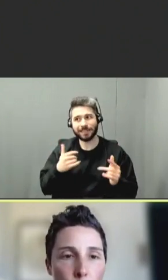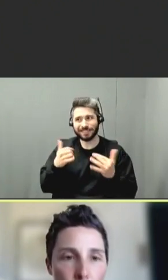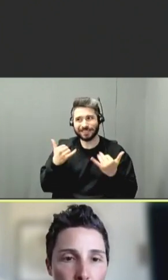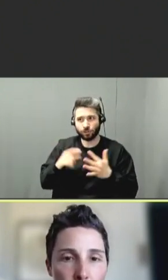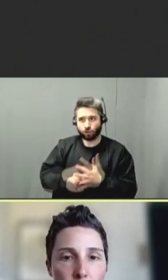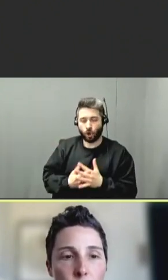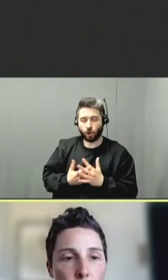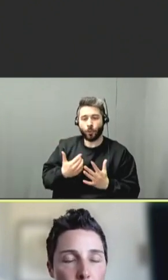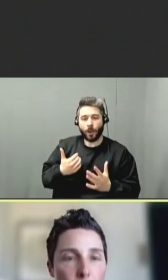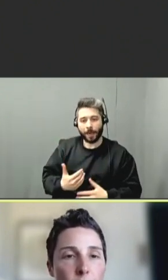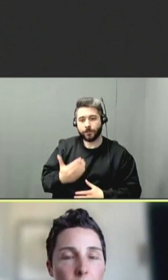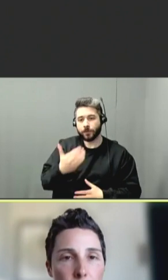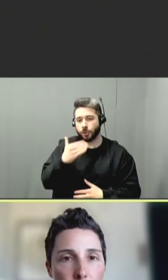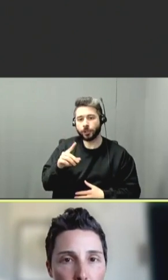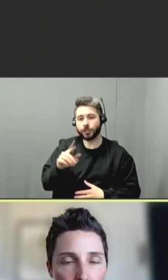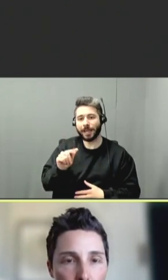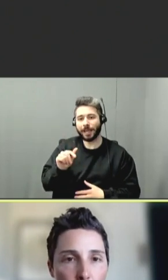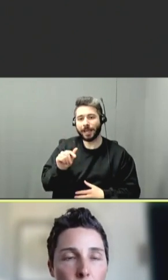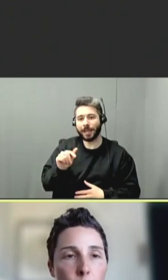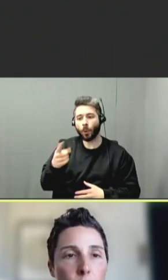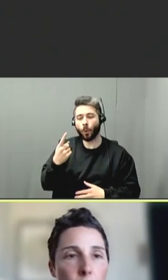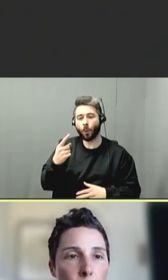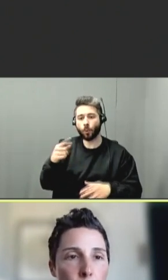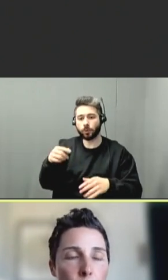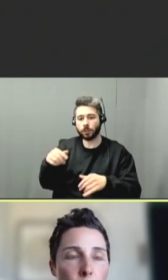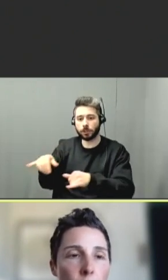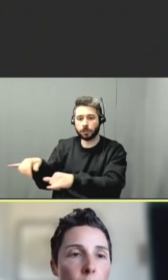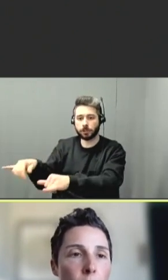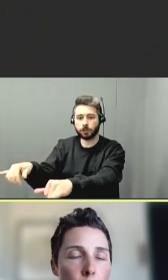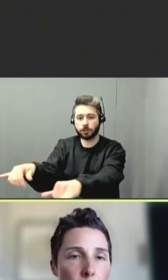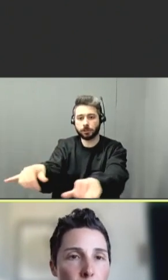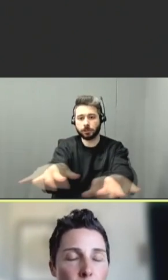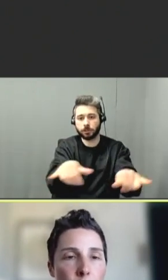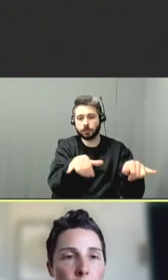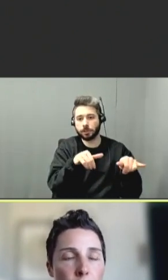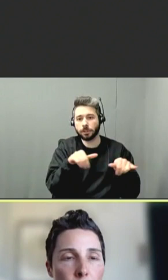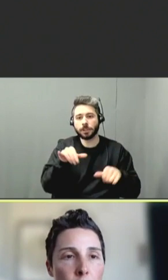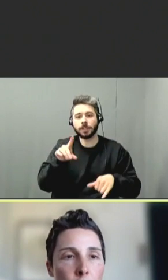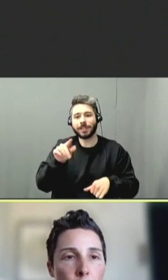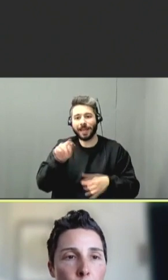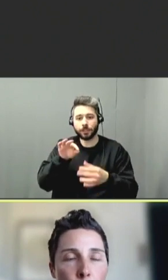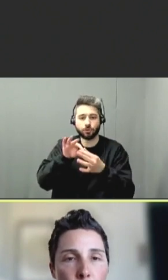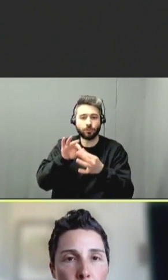the only longitudinal data that exists out there for our community is around HIV and men who have